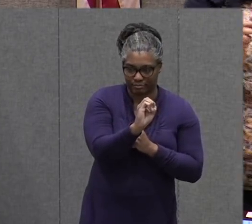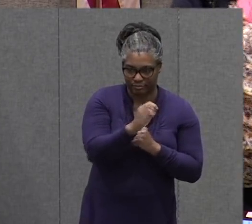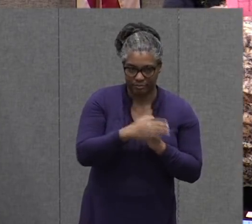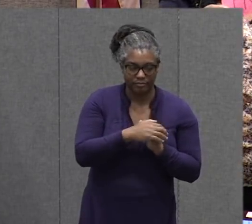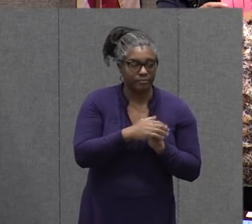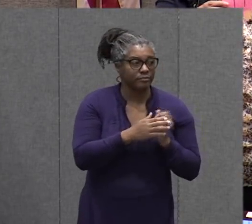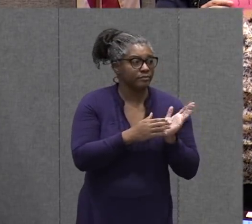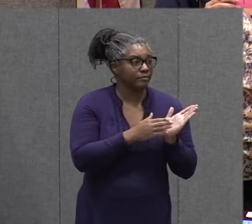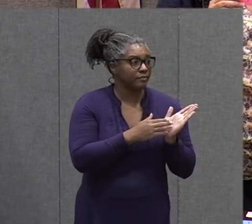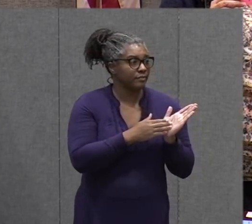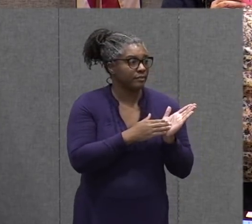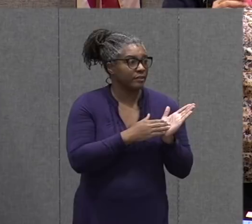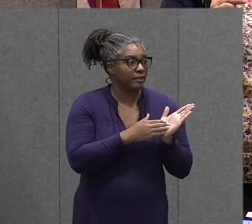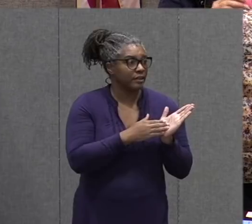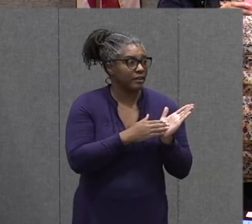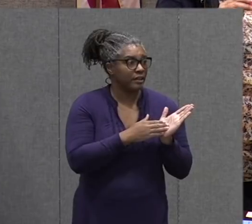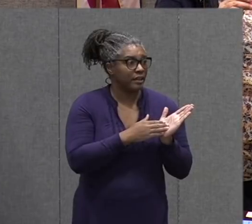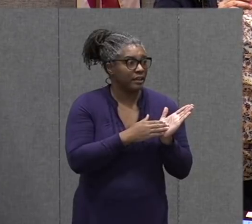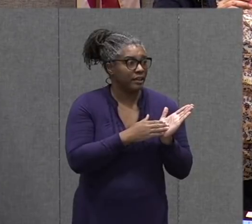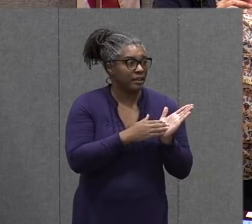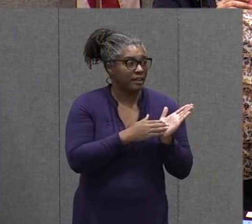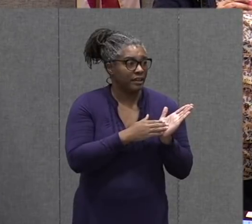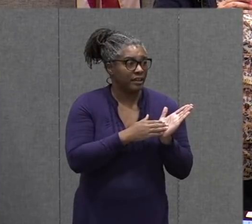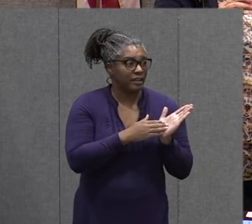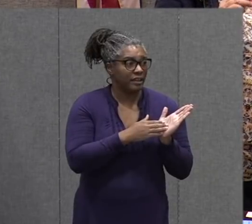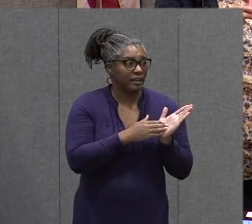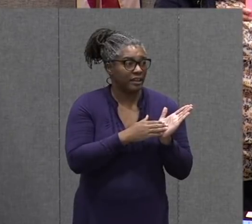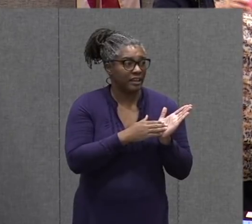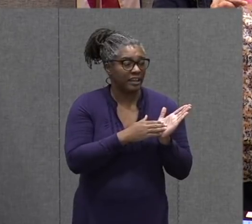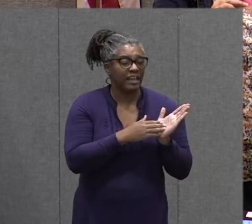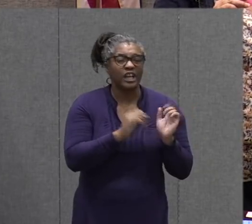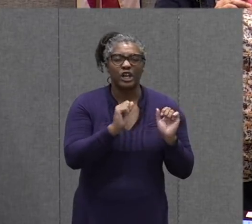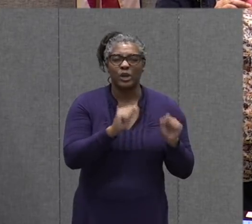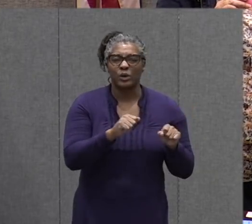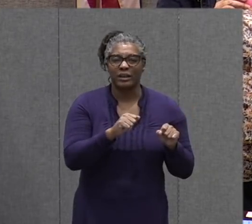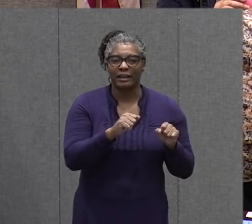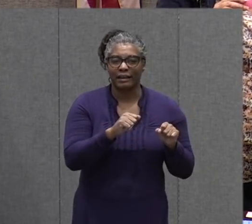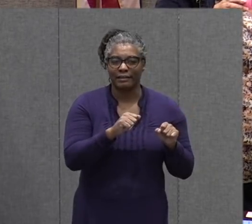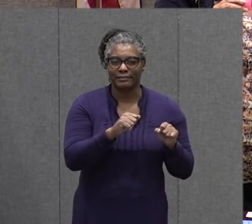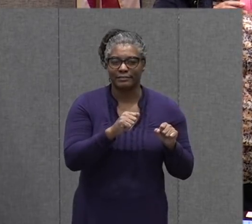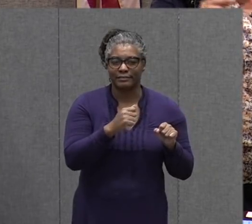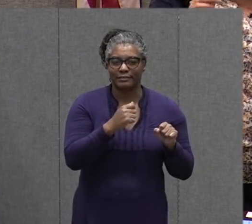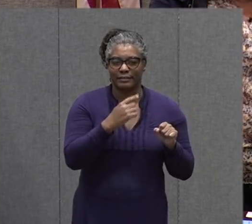[Miss Garcia] Hyperbole, no, it's hyperbole. [Miss Martindale] Hyperbole [Miss Garcia] Hyperbole. [Miss Martindale] but we can say hyperbole, [Miss Garcia] Hyperbole